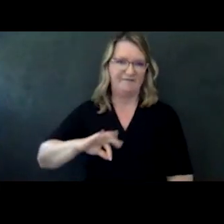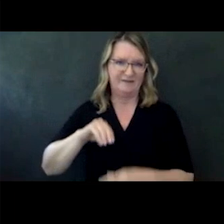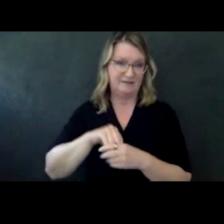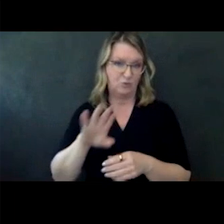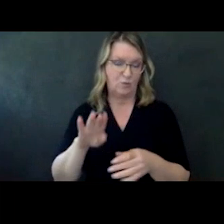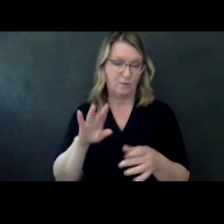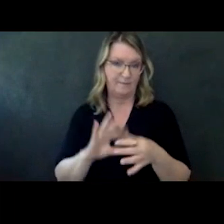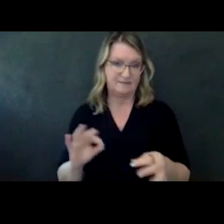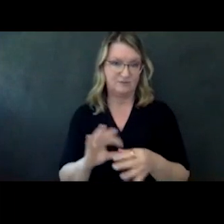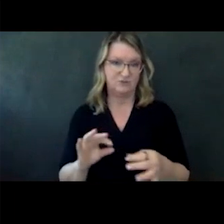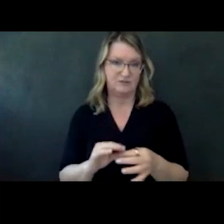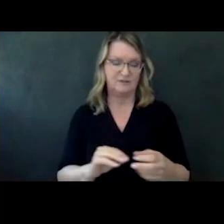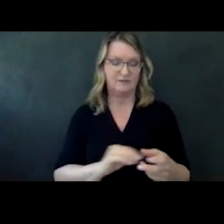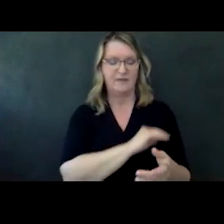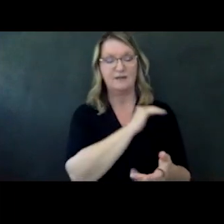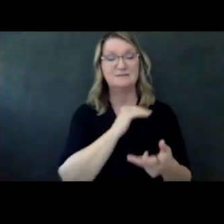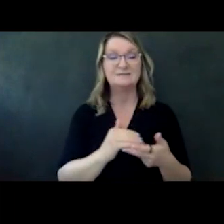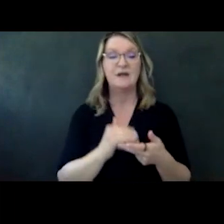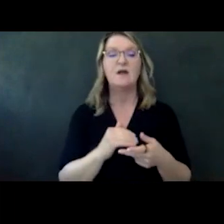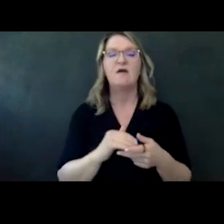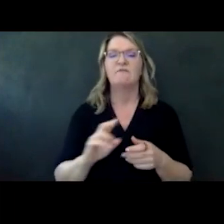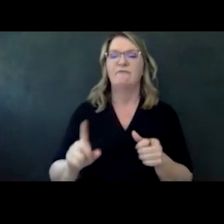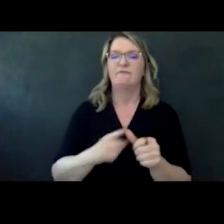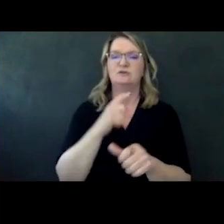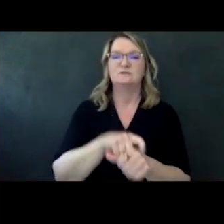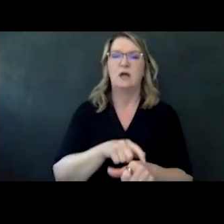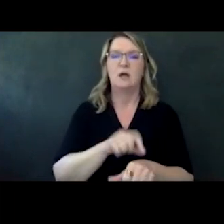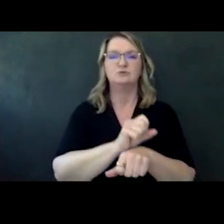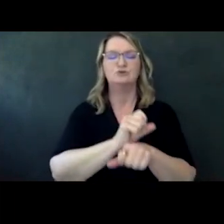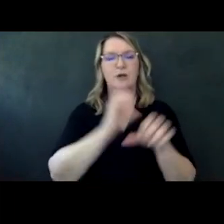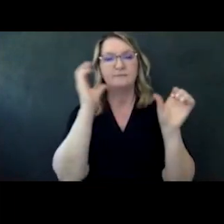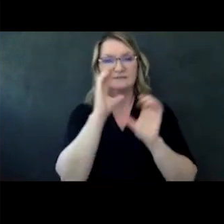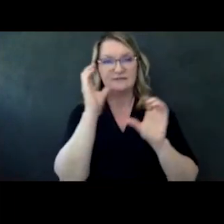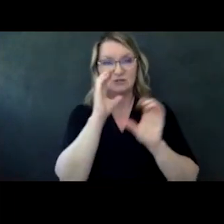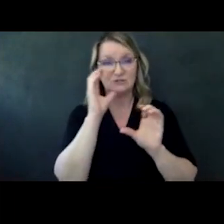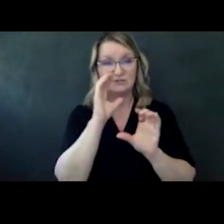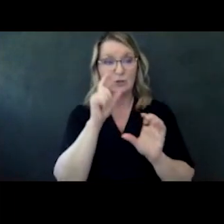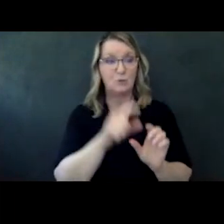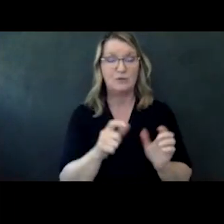first-time job seekers. You need to stress what training and support such as transportation and